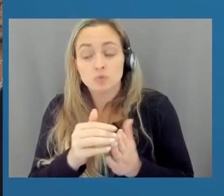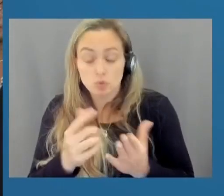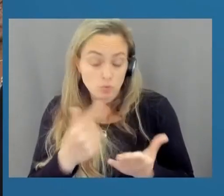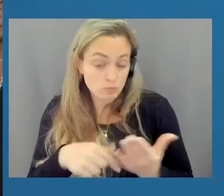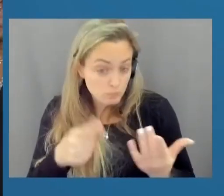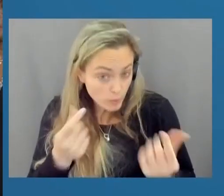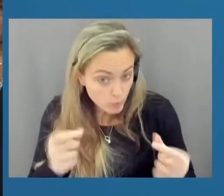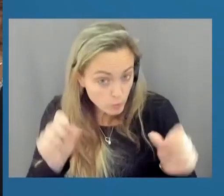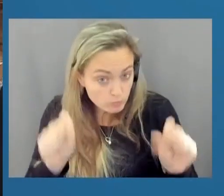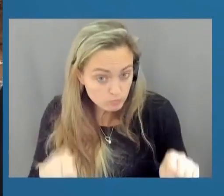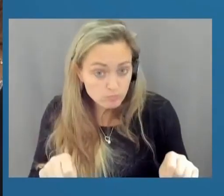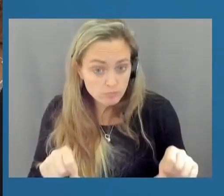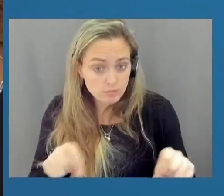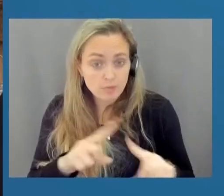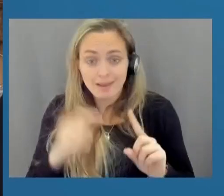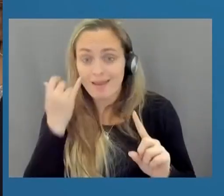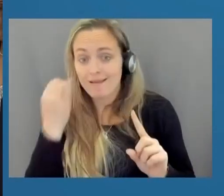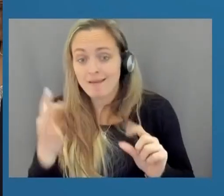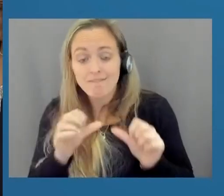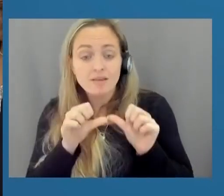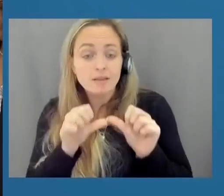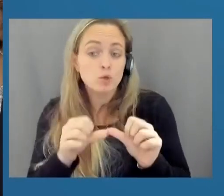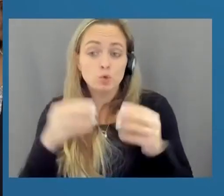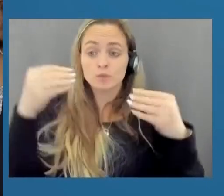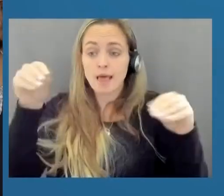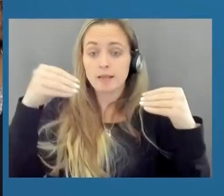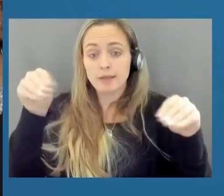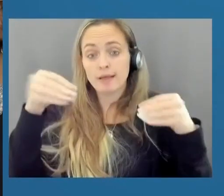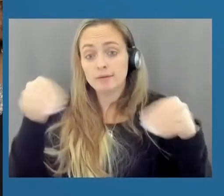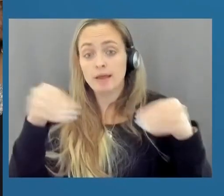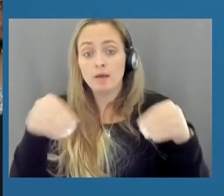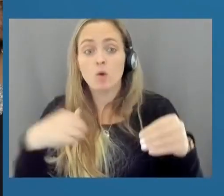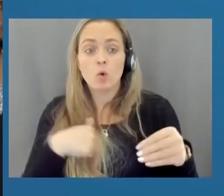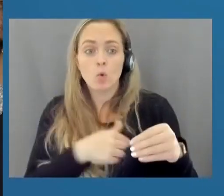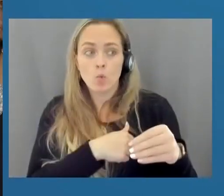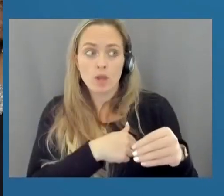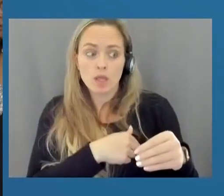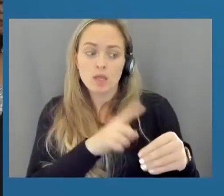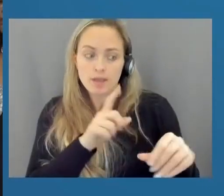and if they keep selling these guns, we can hold them accountable in New York state.